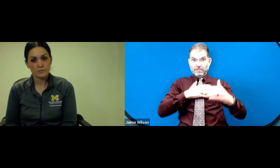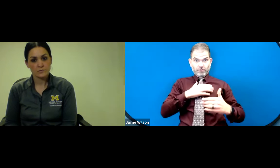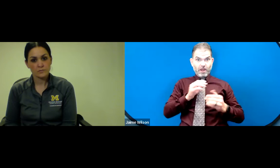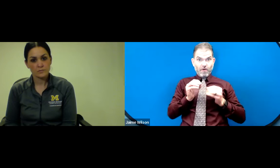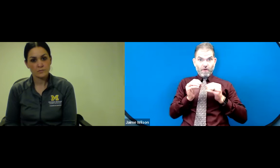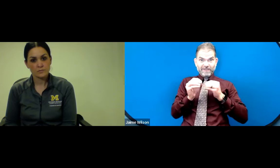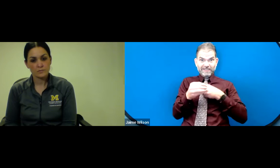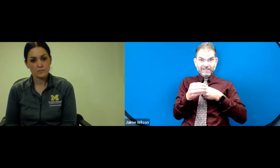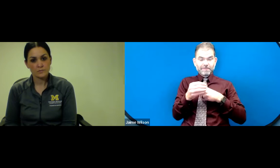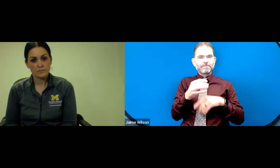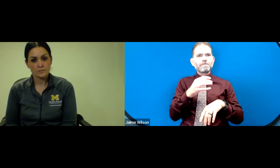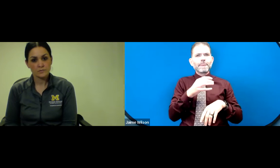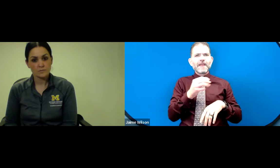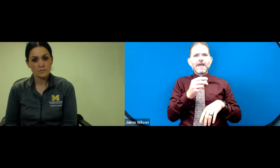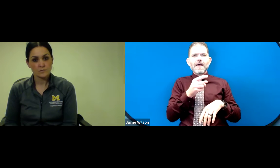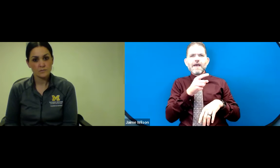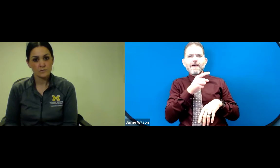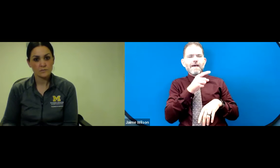ASL Interpreter: If I have a couple ASL Interpreter: come into my office.